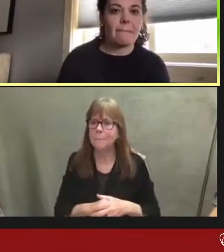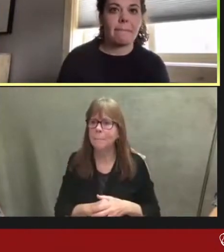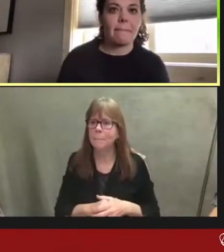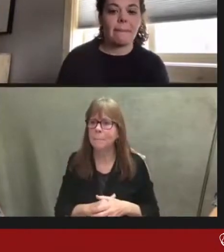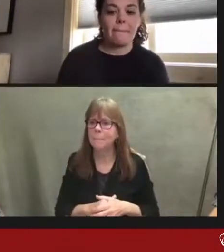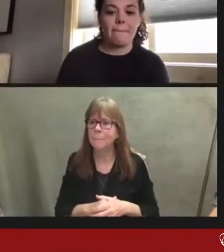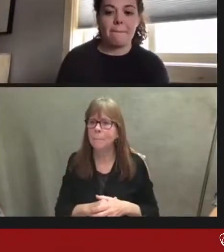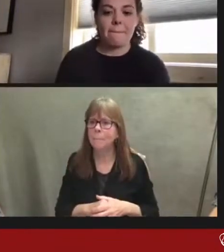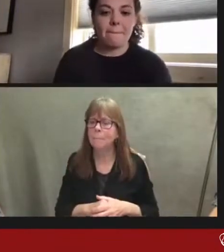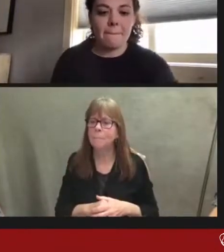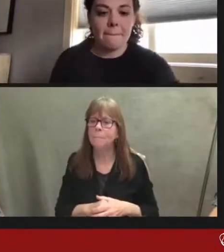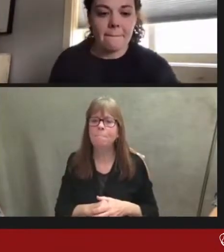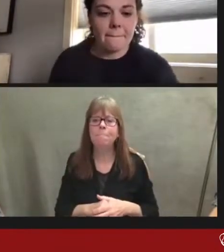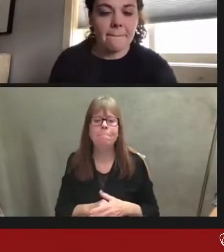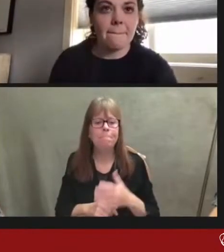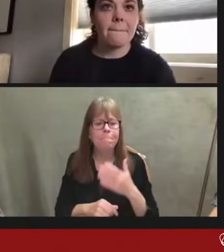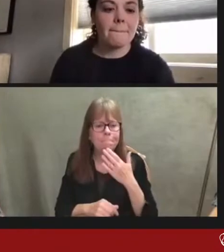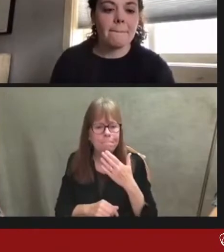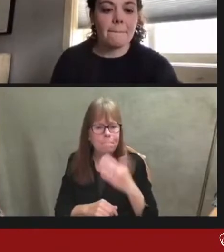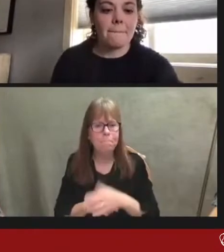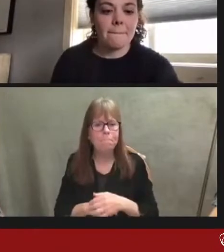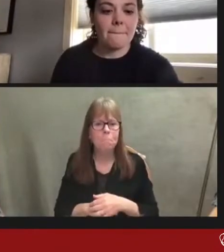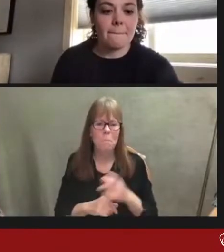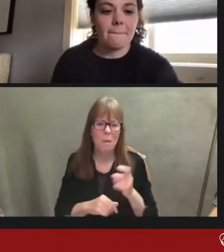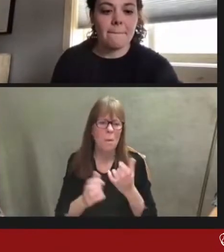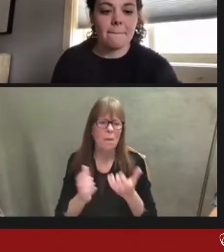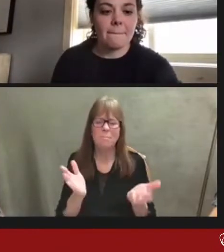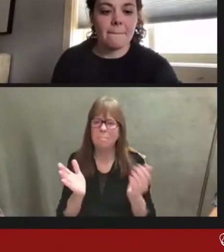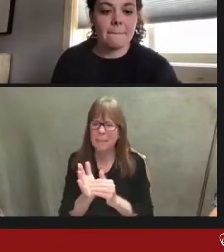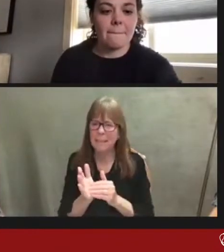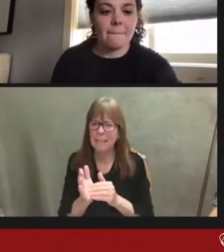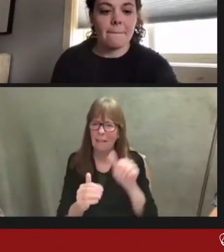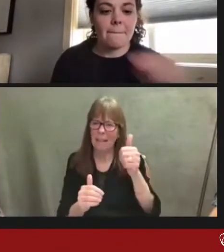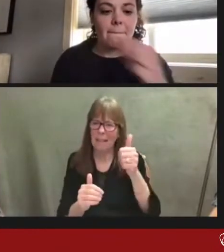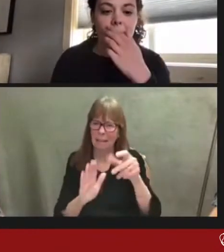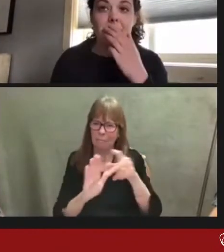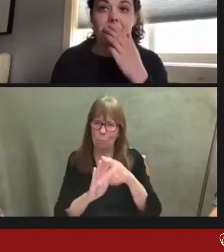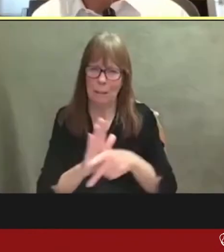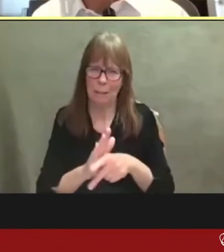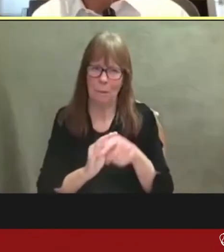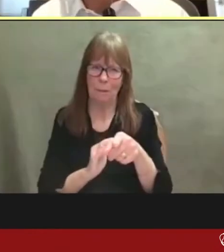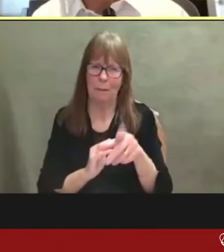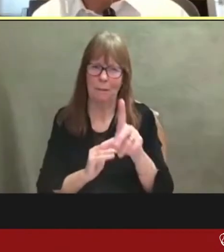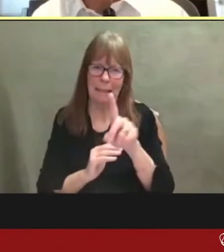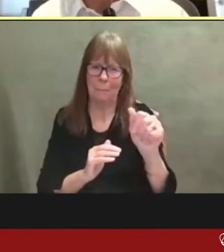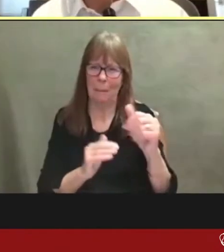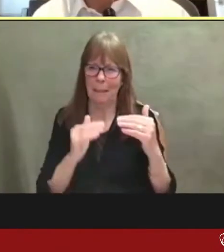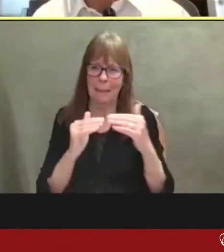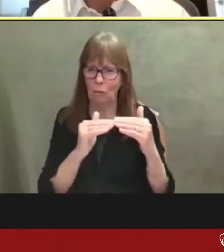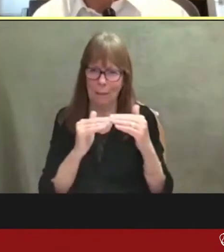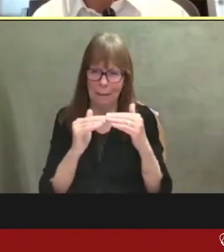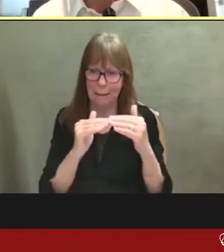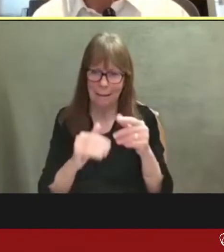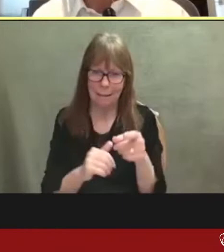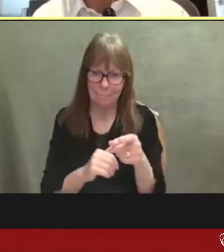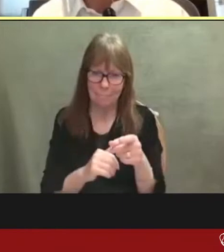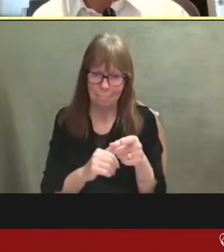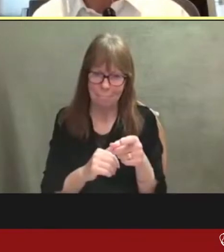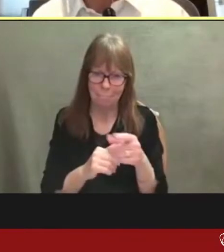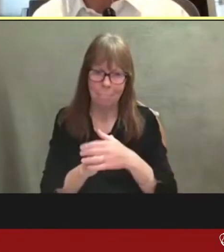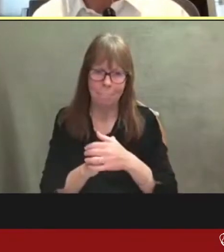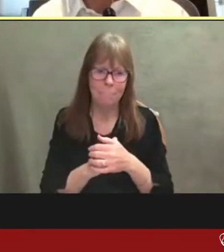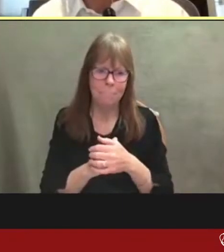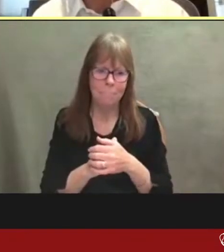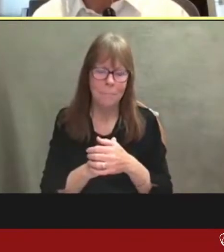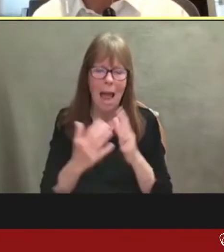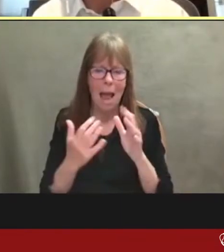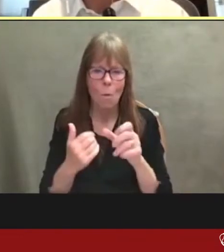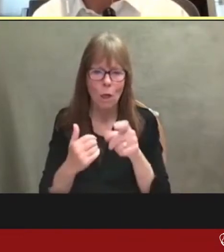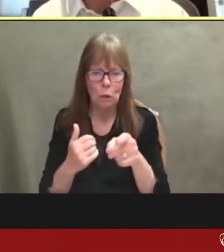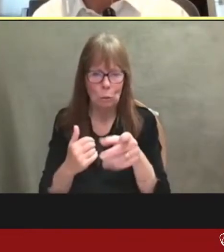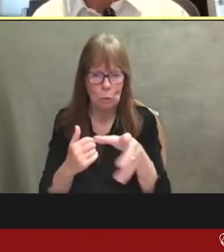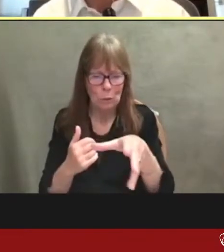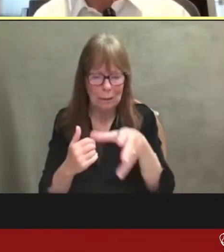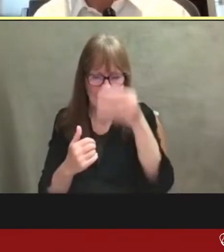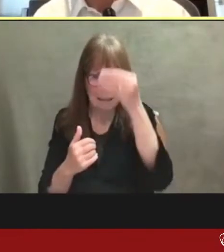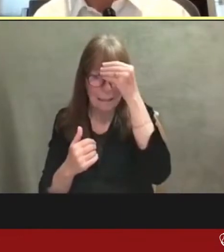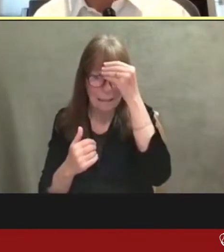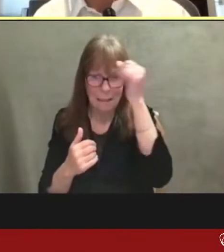I just want to reiterate the ten principles of disability justice to burn this into our